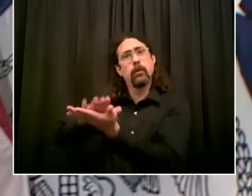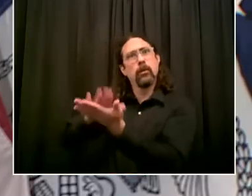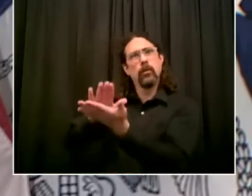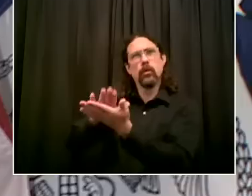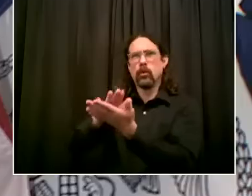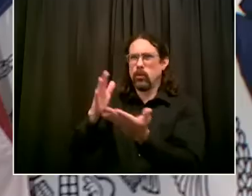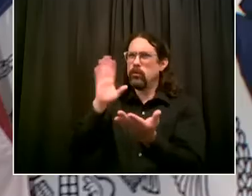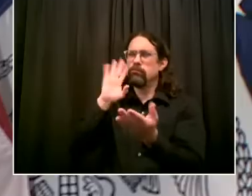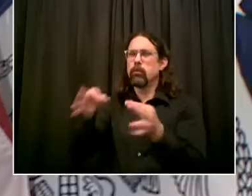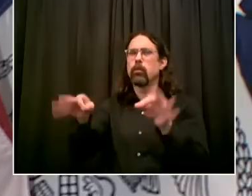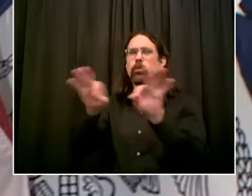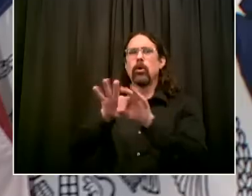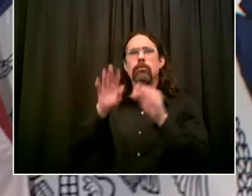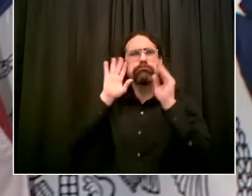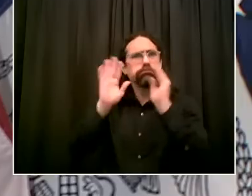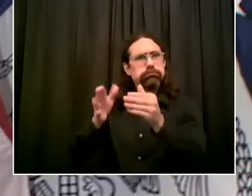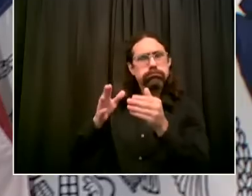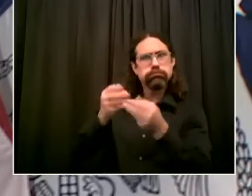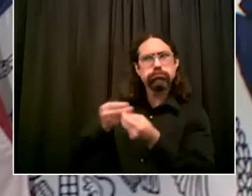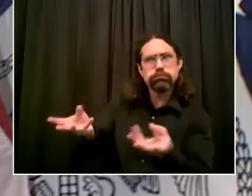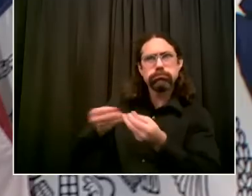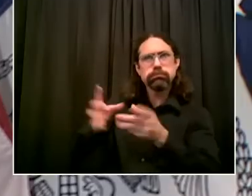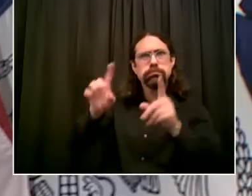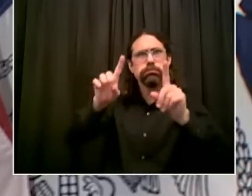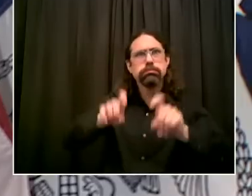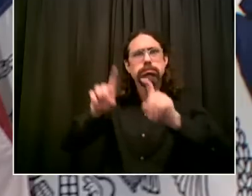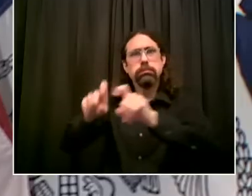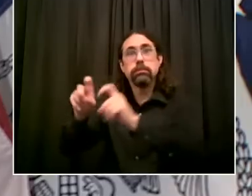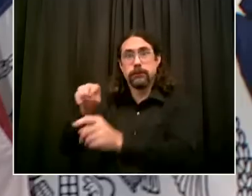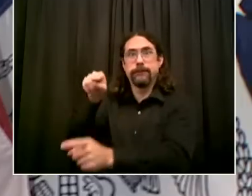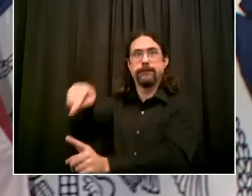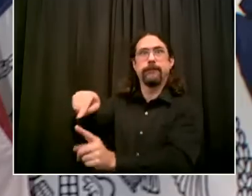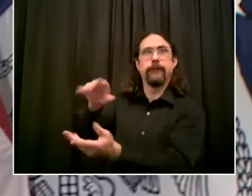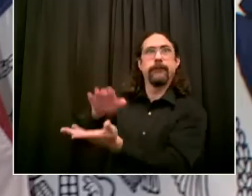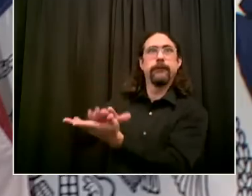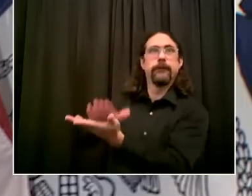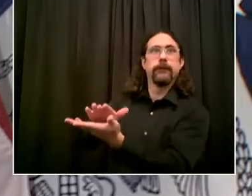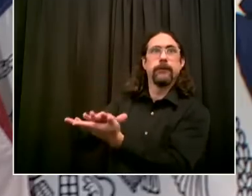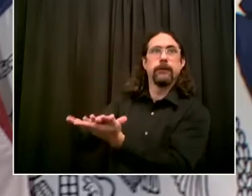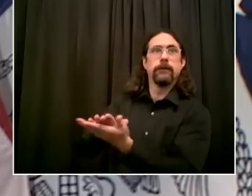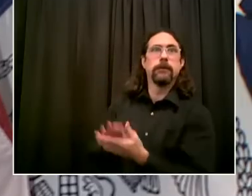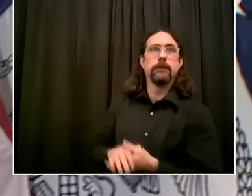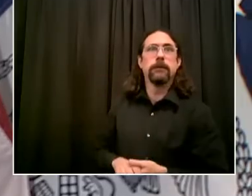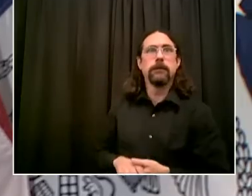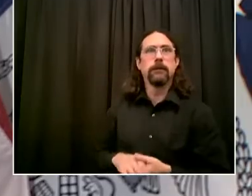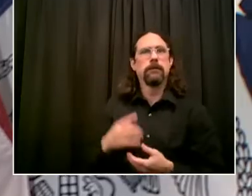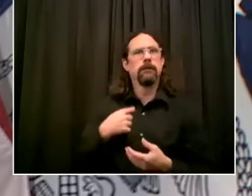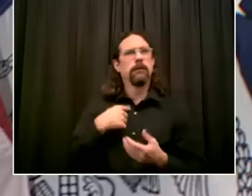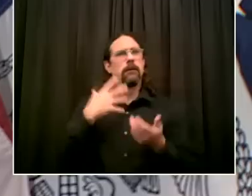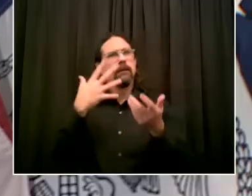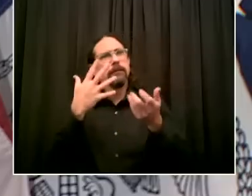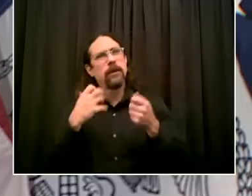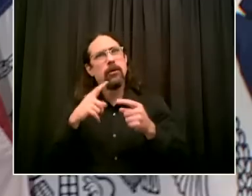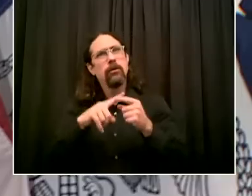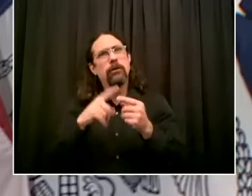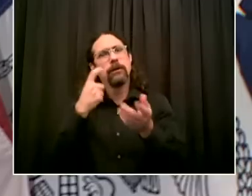BEGINNING. OURUR EDUCACARSTO, OUR STAFF, OUR PARENTS AND